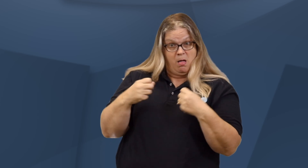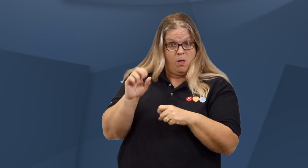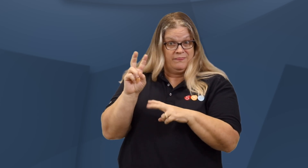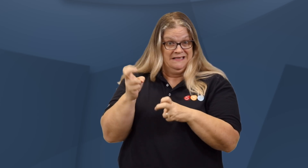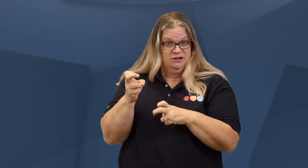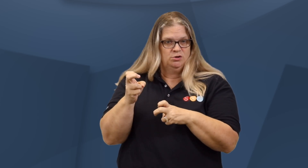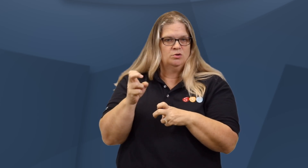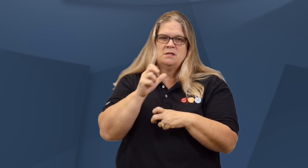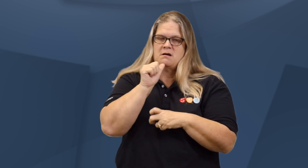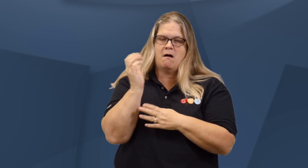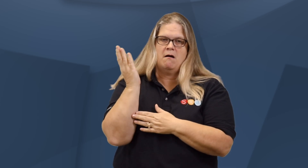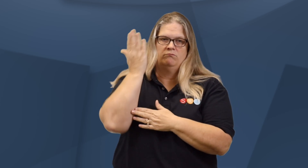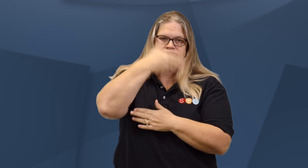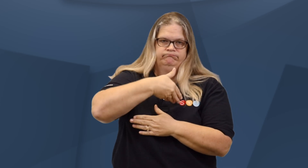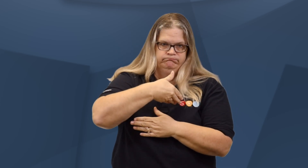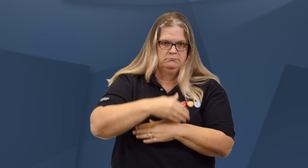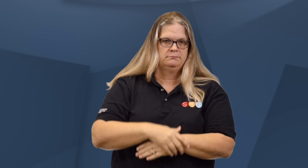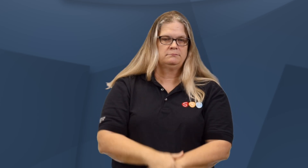that any health issues are not overlooked.